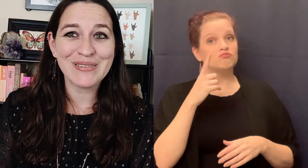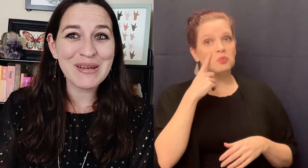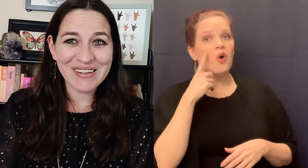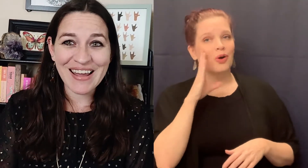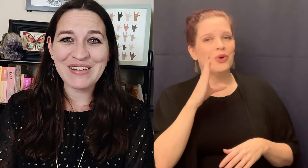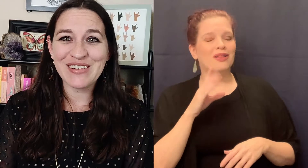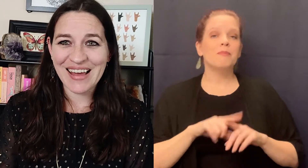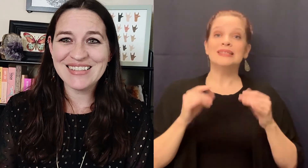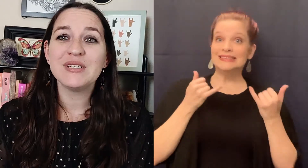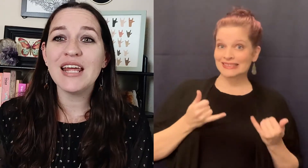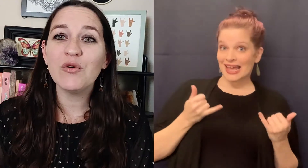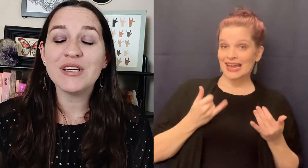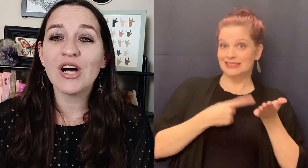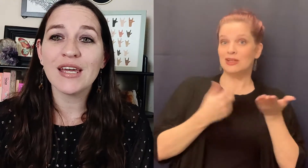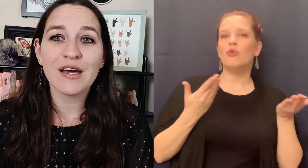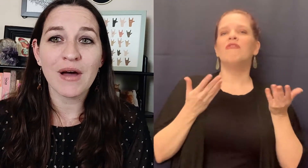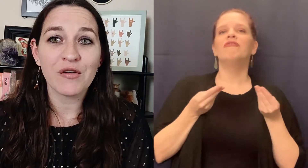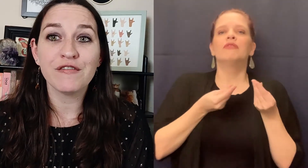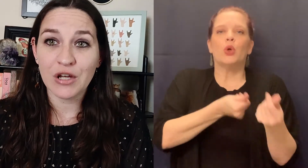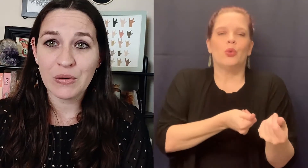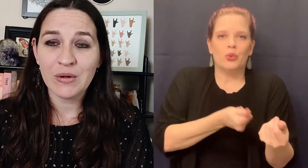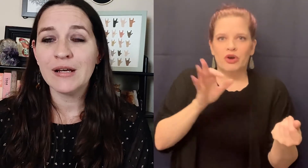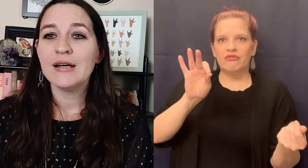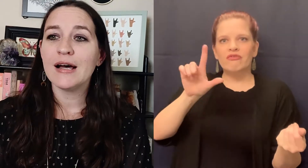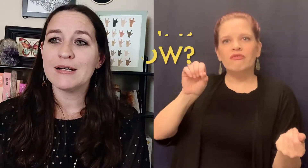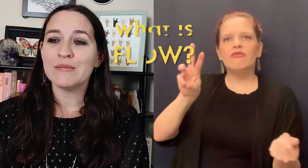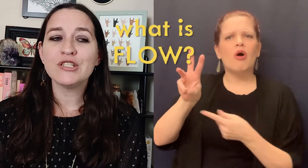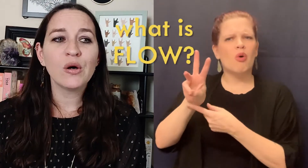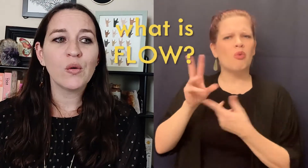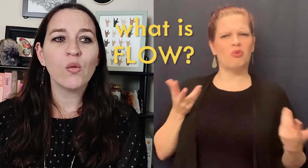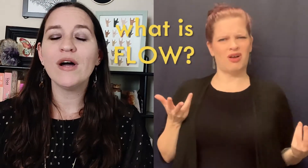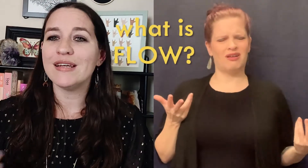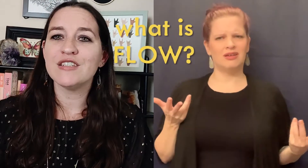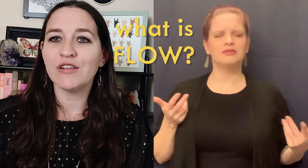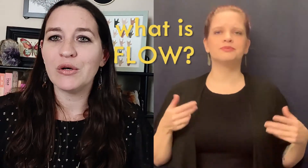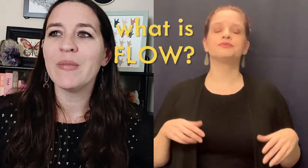So keep an eye out for that. But today we'll be talking about flow. So what is flow?